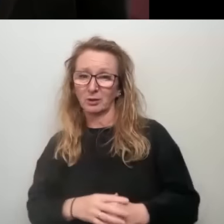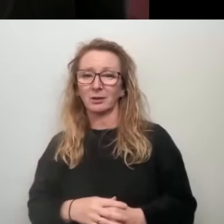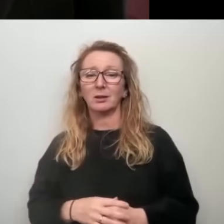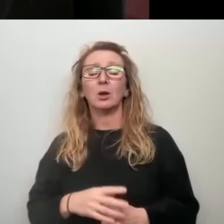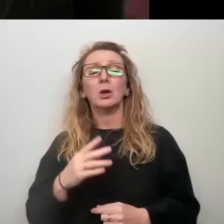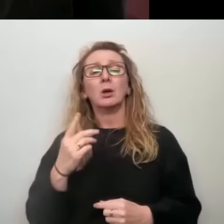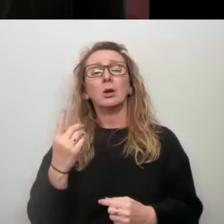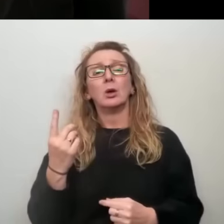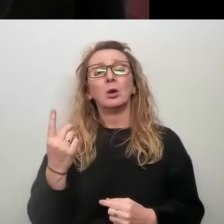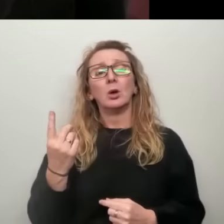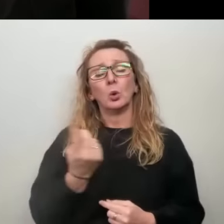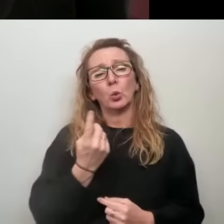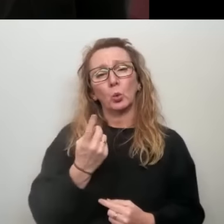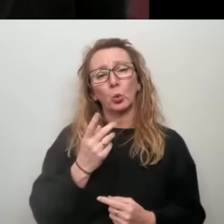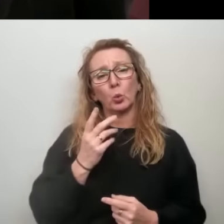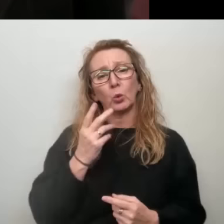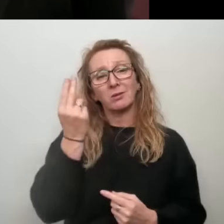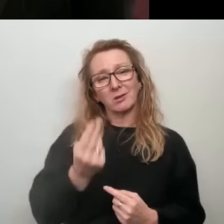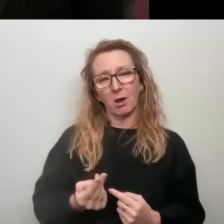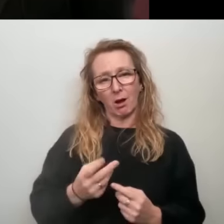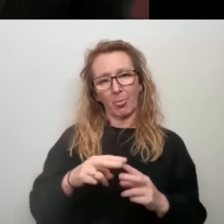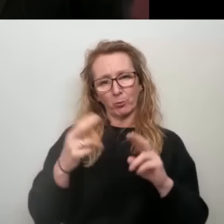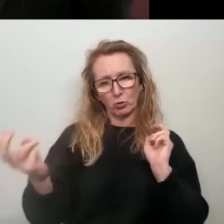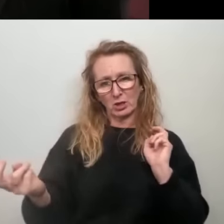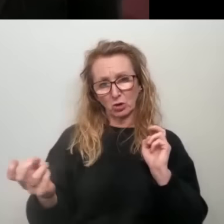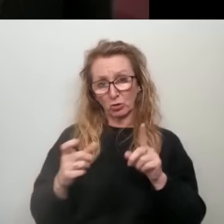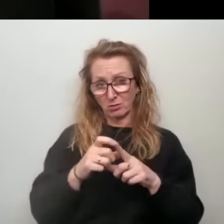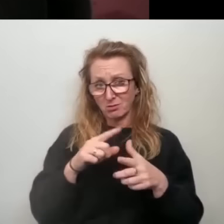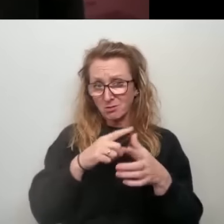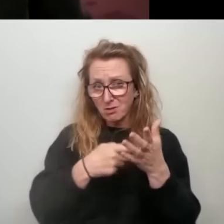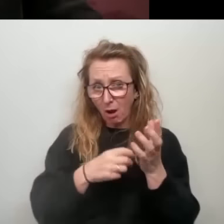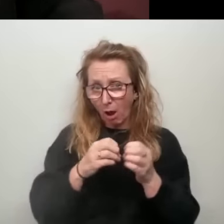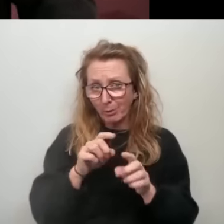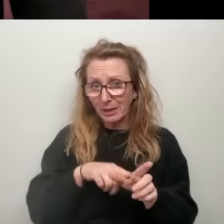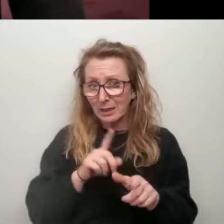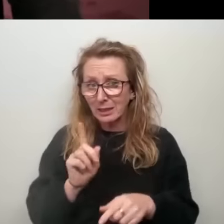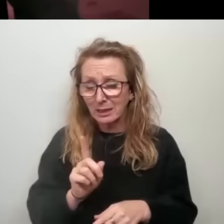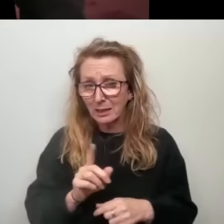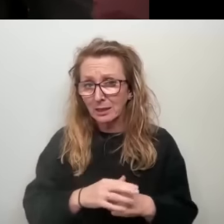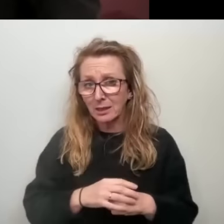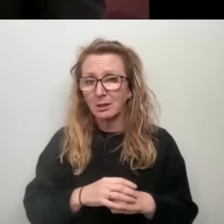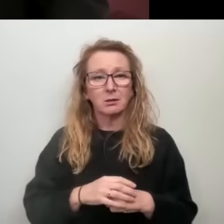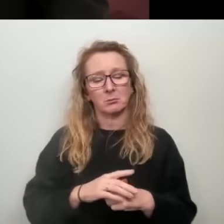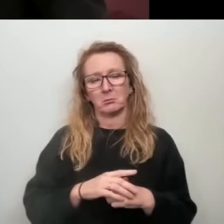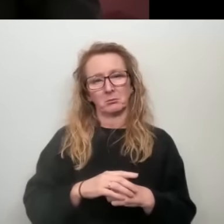Do we know and was it Darby himself? No, it wasn't Darby again, that's a really good question.